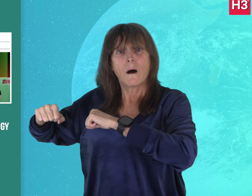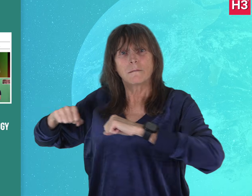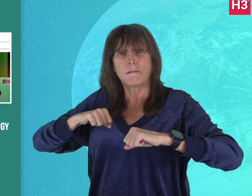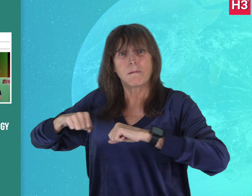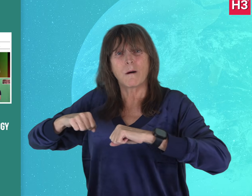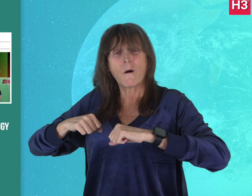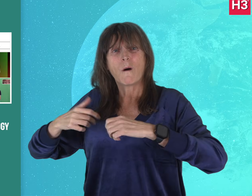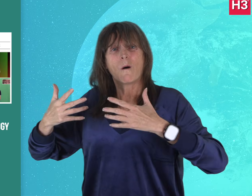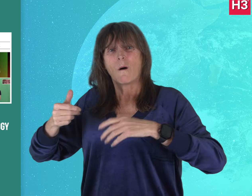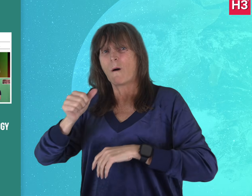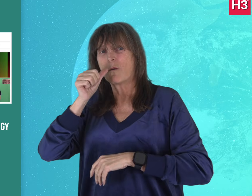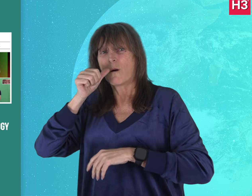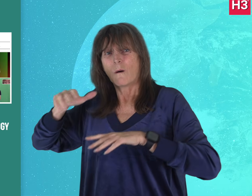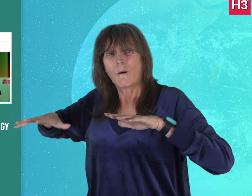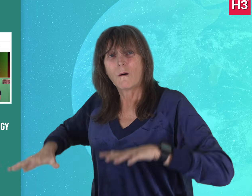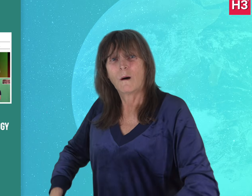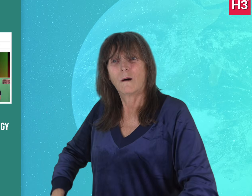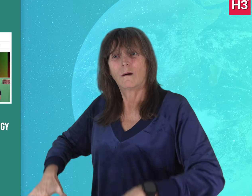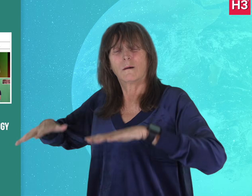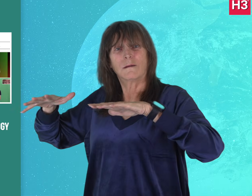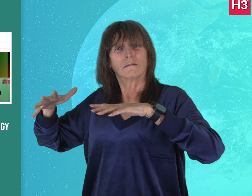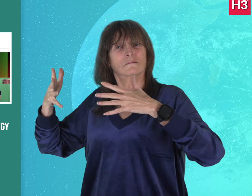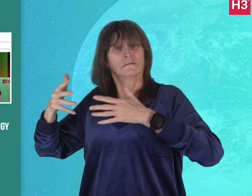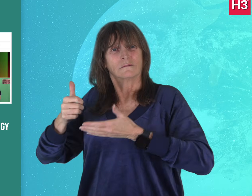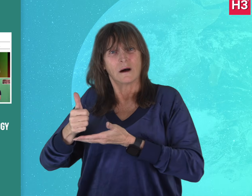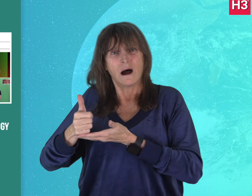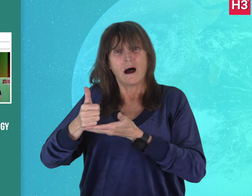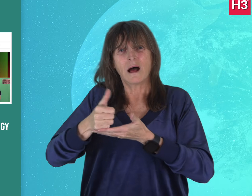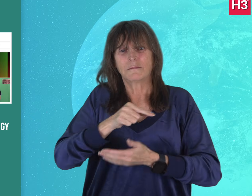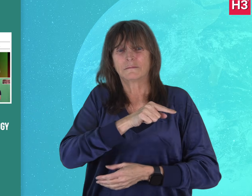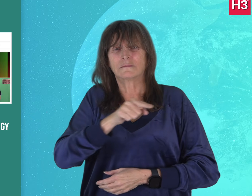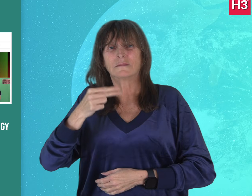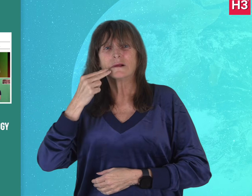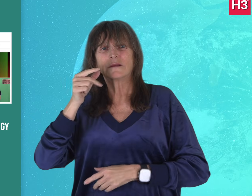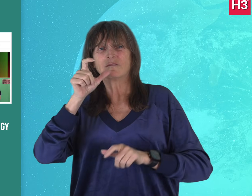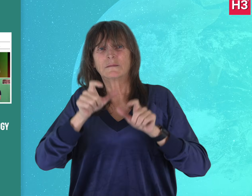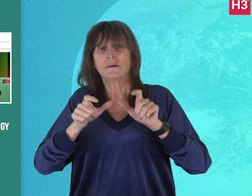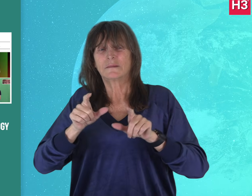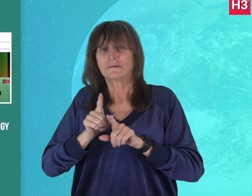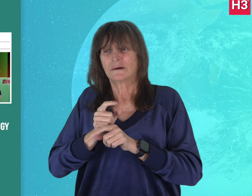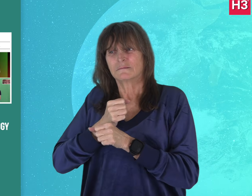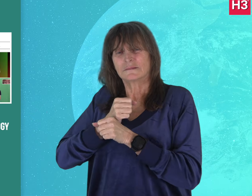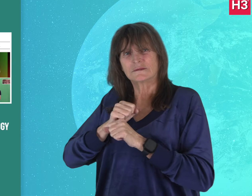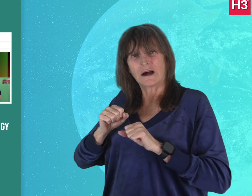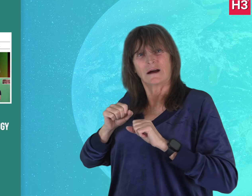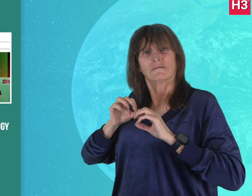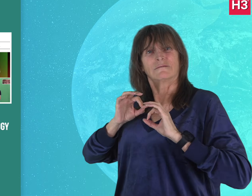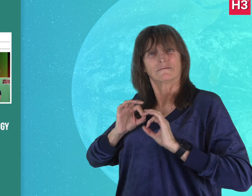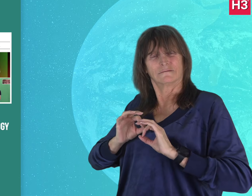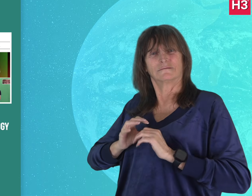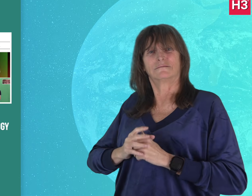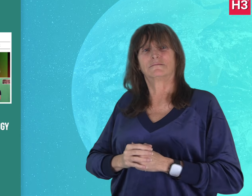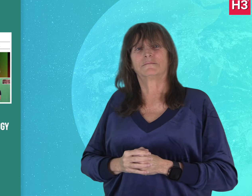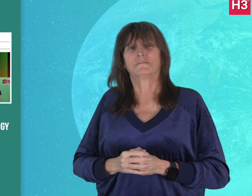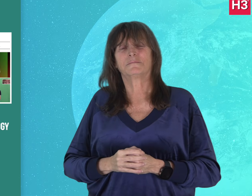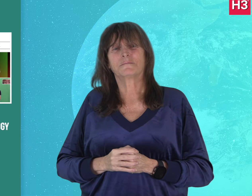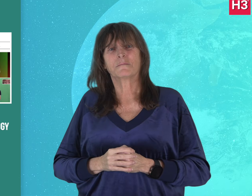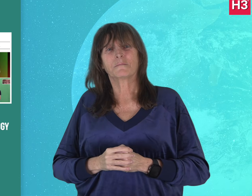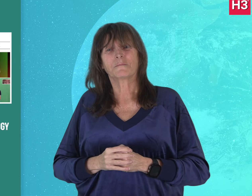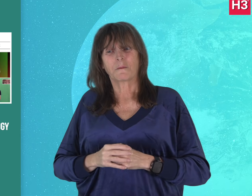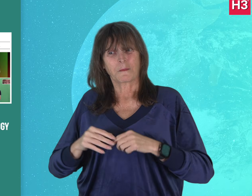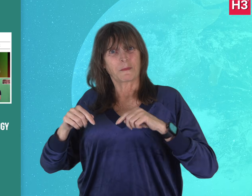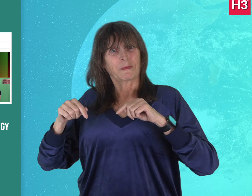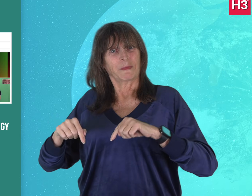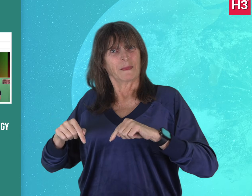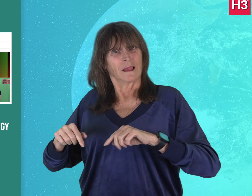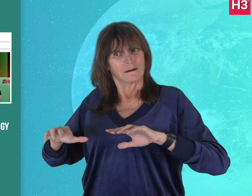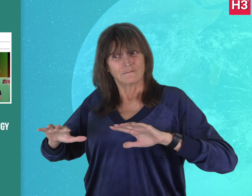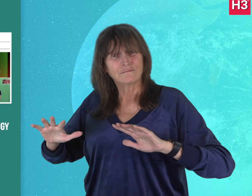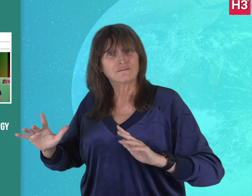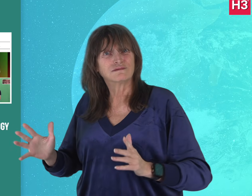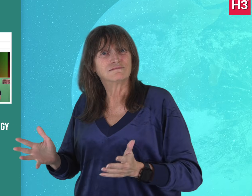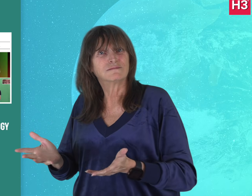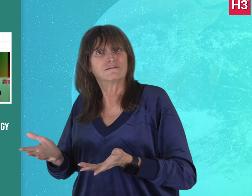Even with these improvements, Deaf people must be included in designing